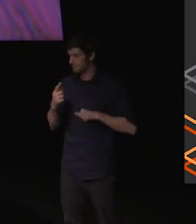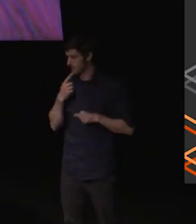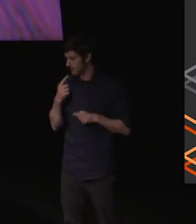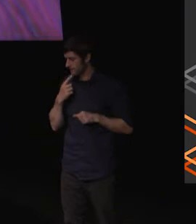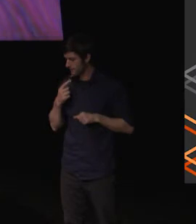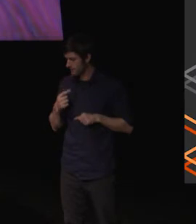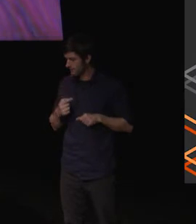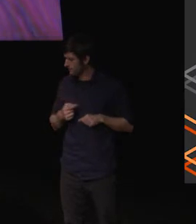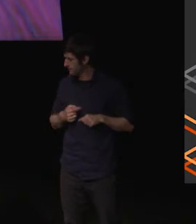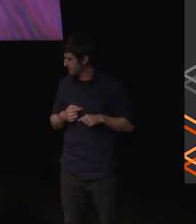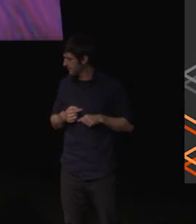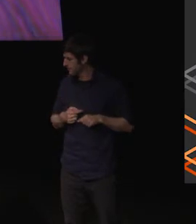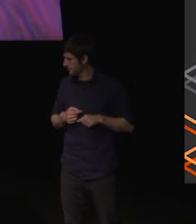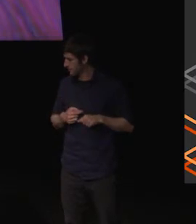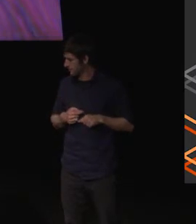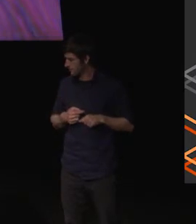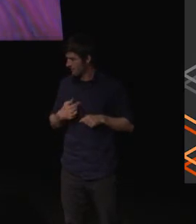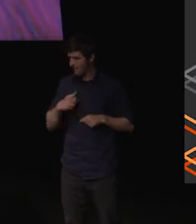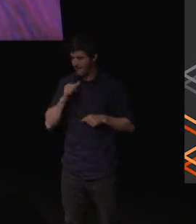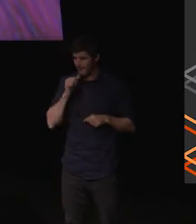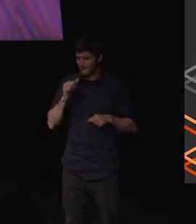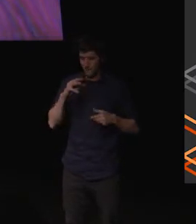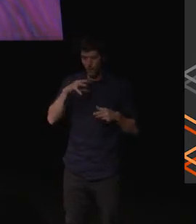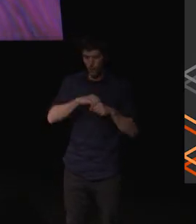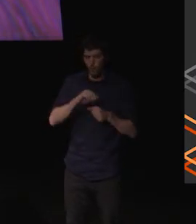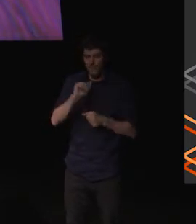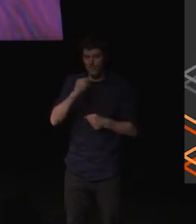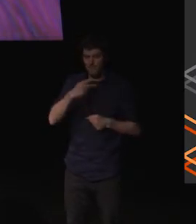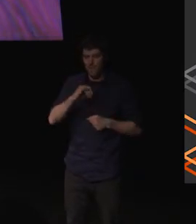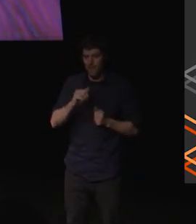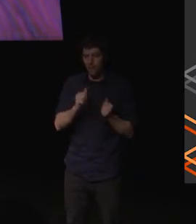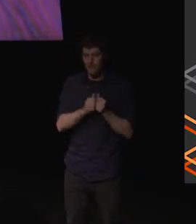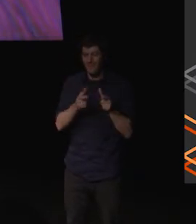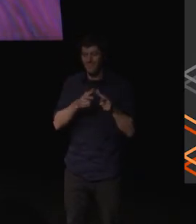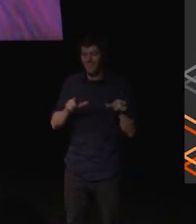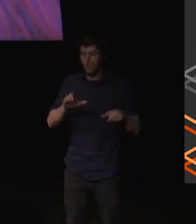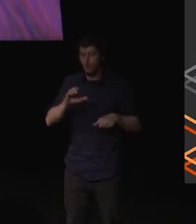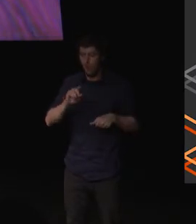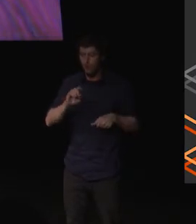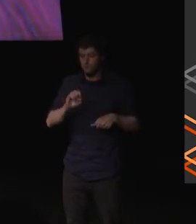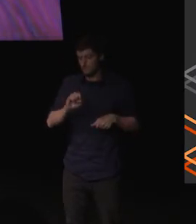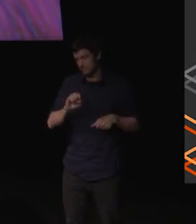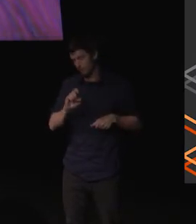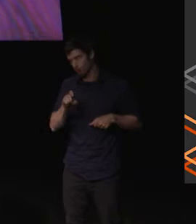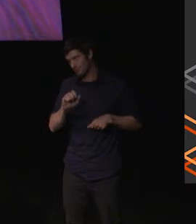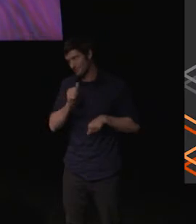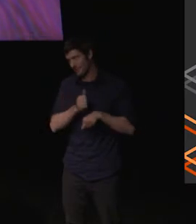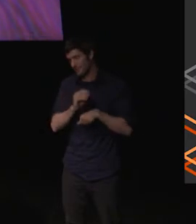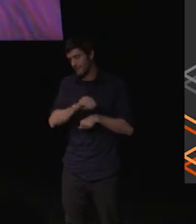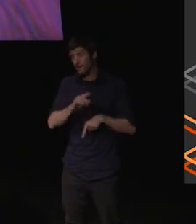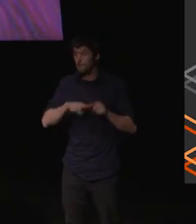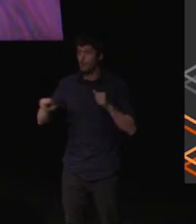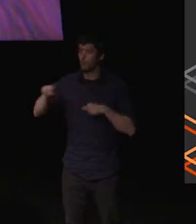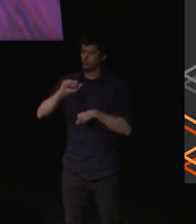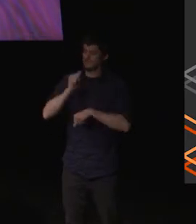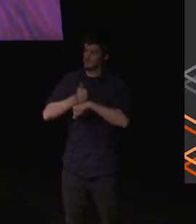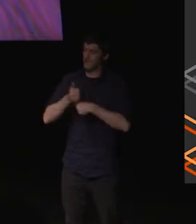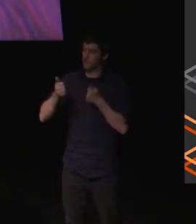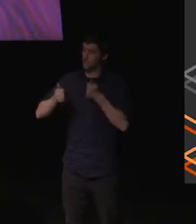That's there too. I should have probably put that on a slide. But yes, you set what language code the player wants to be transcribed as,